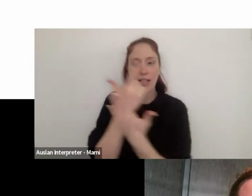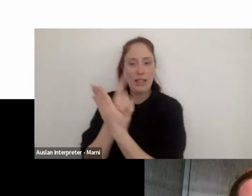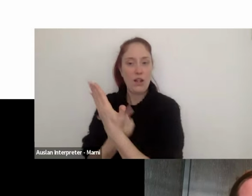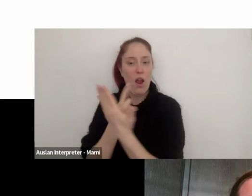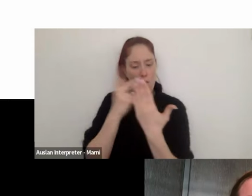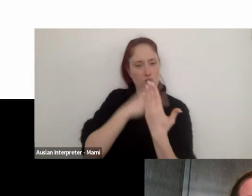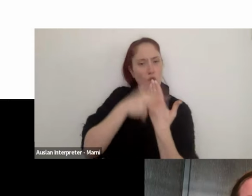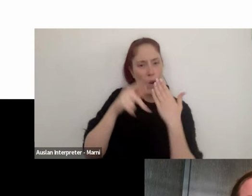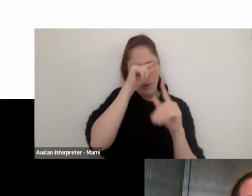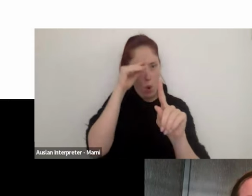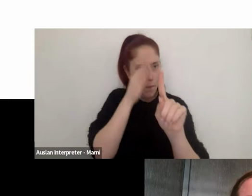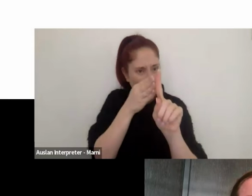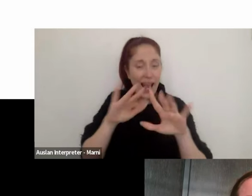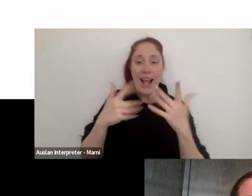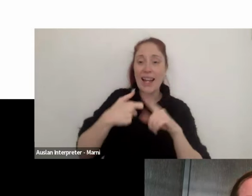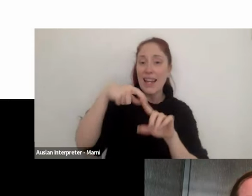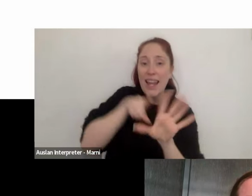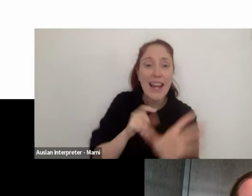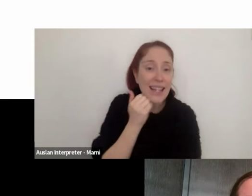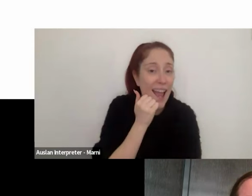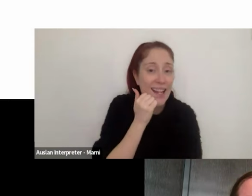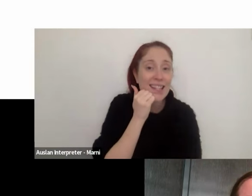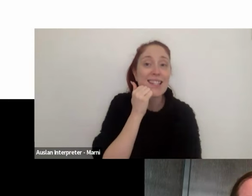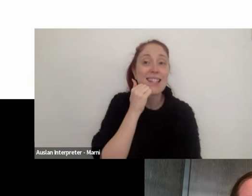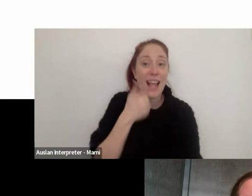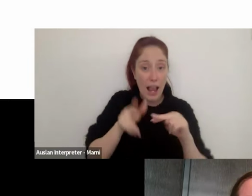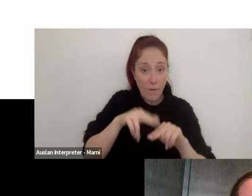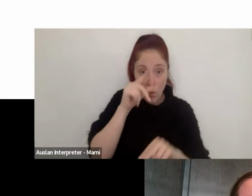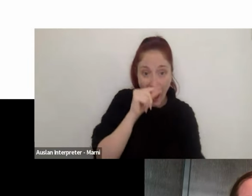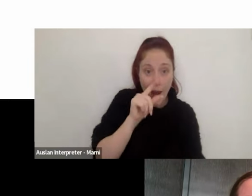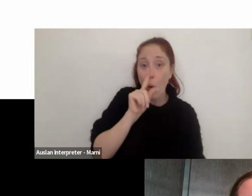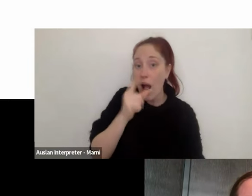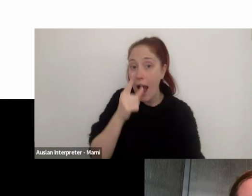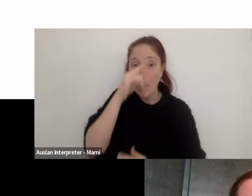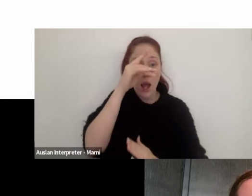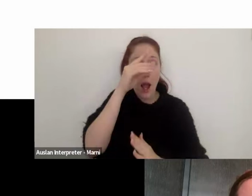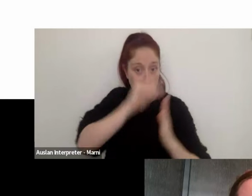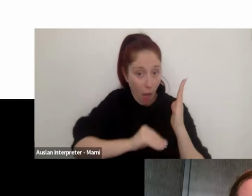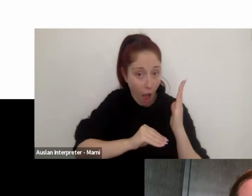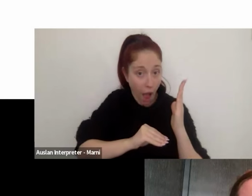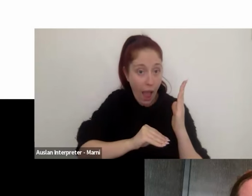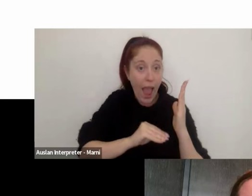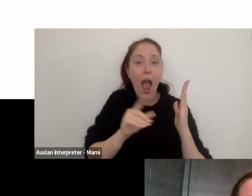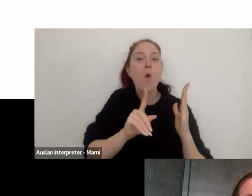the key dates, the eligibility of who can apply and for what kind of activities,